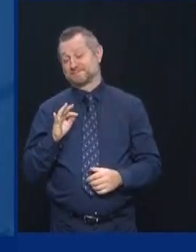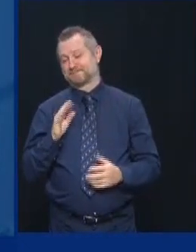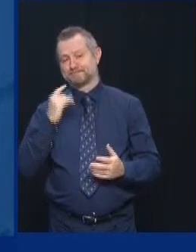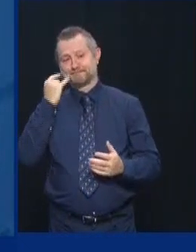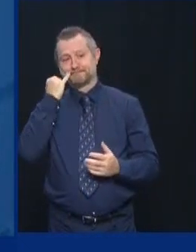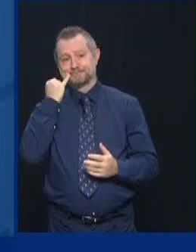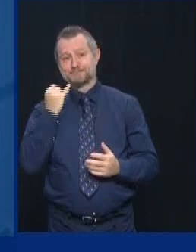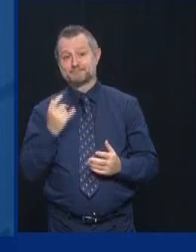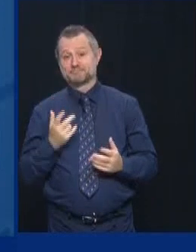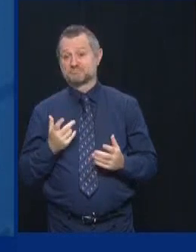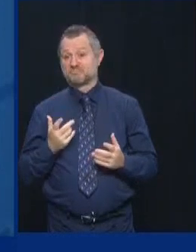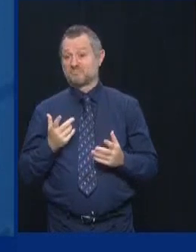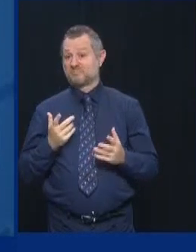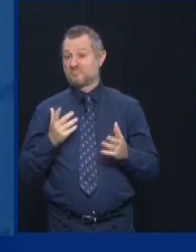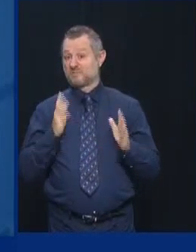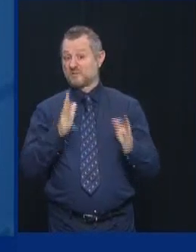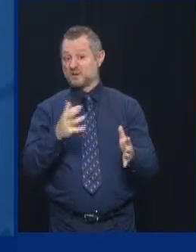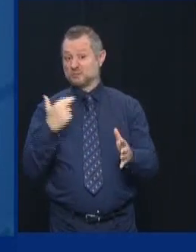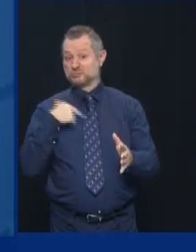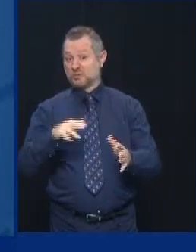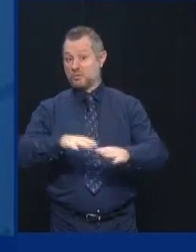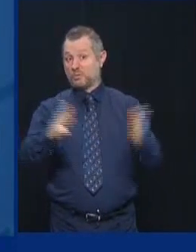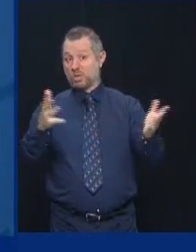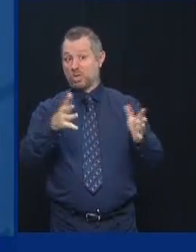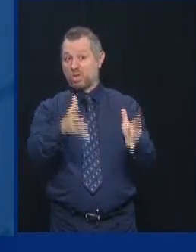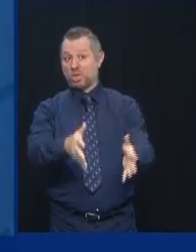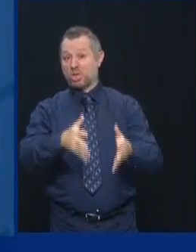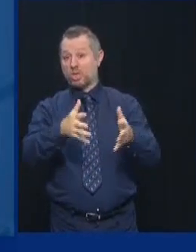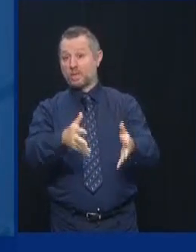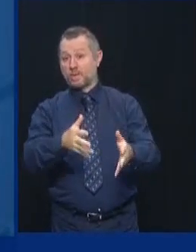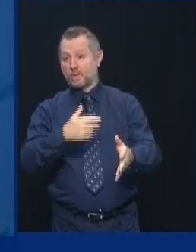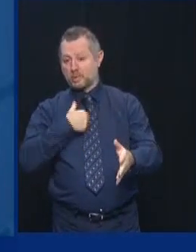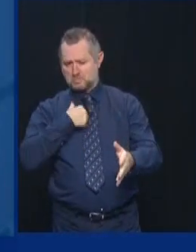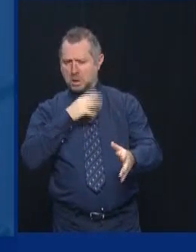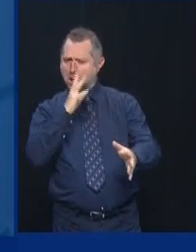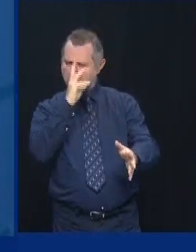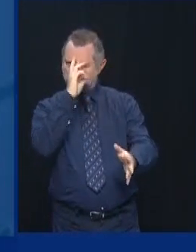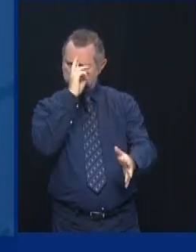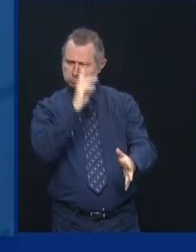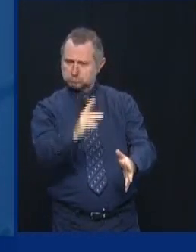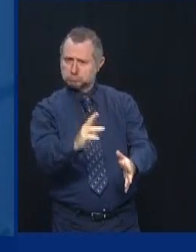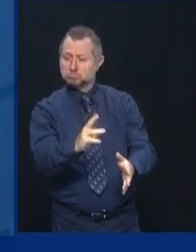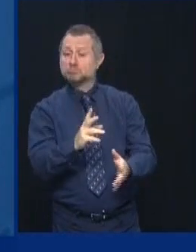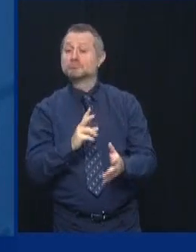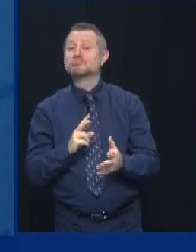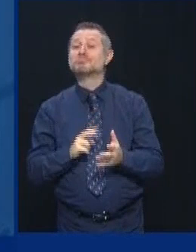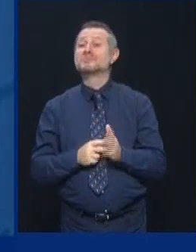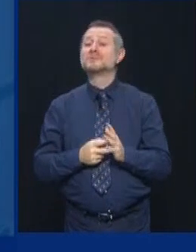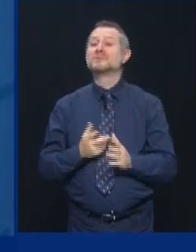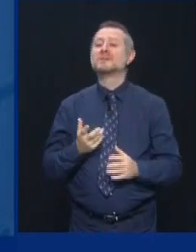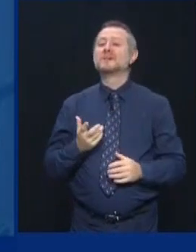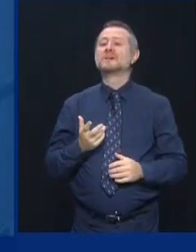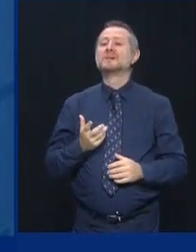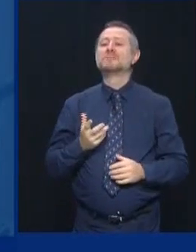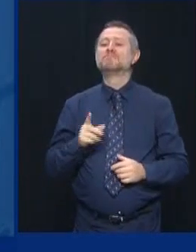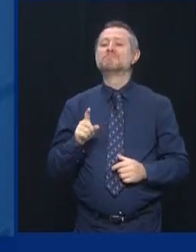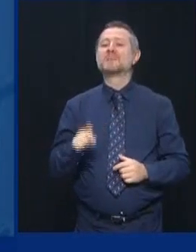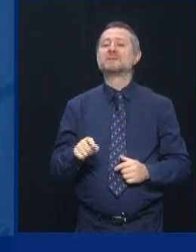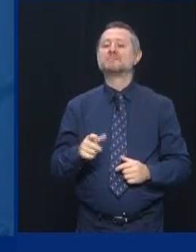WE'VE BEEN TALKING ABOUT IT FOR WEEKS.